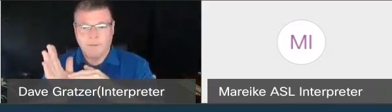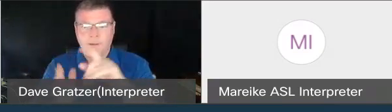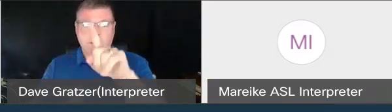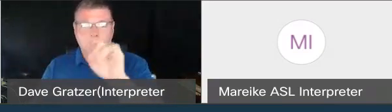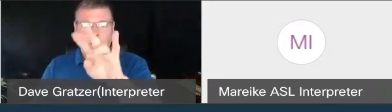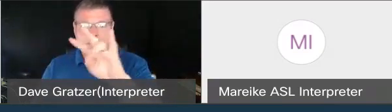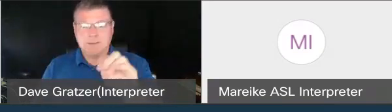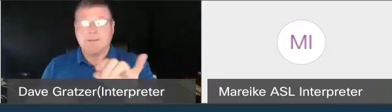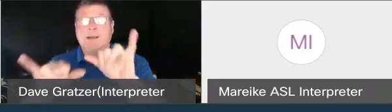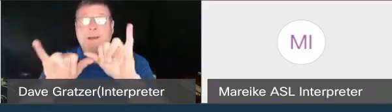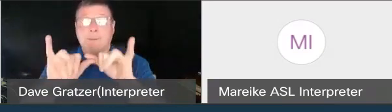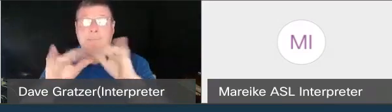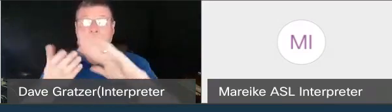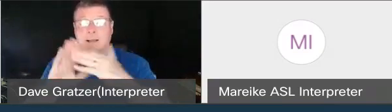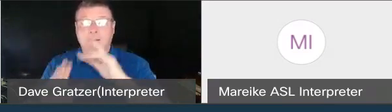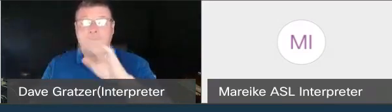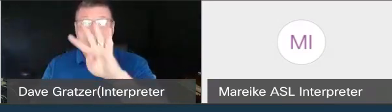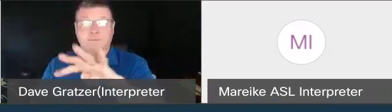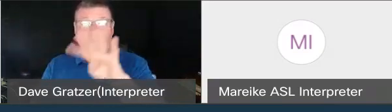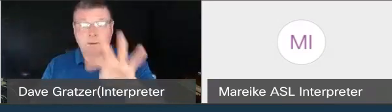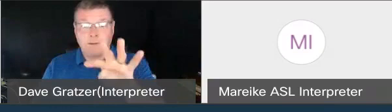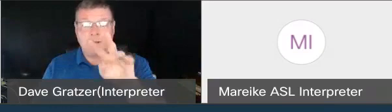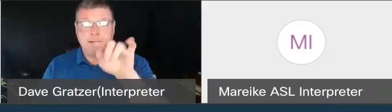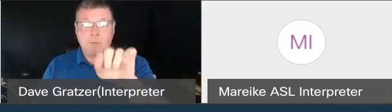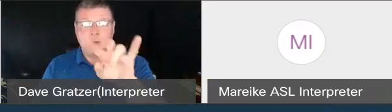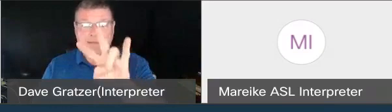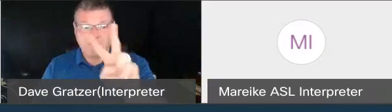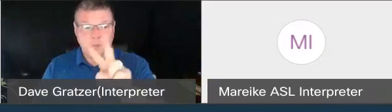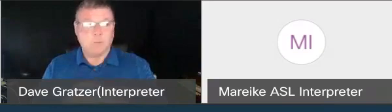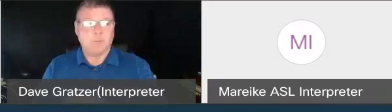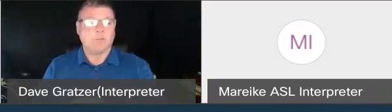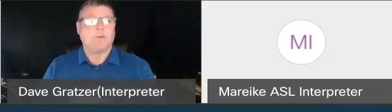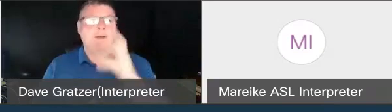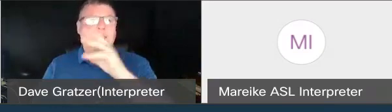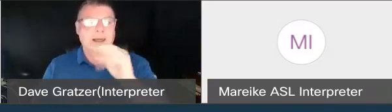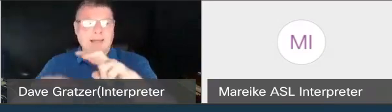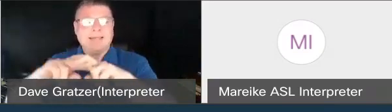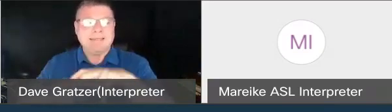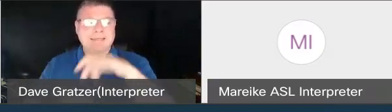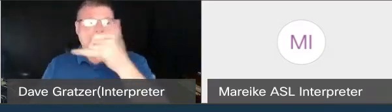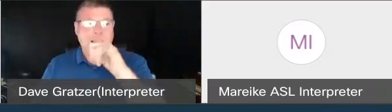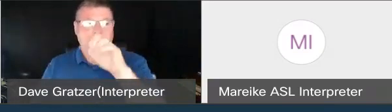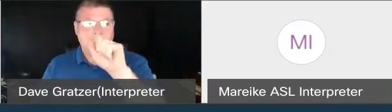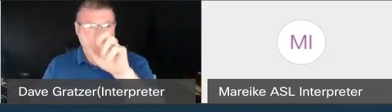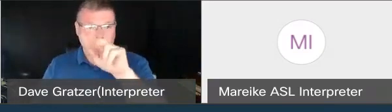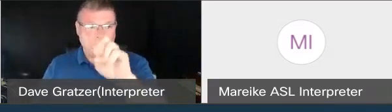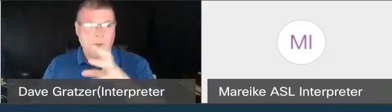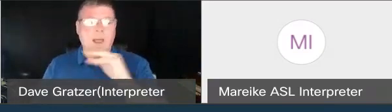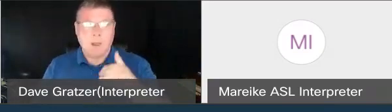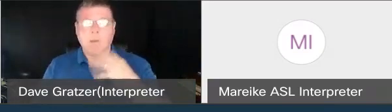The square mileage of the city is 44.72 miles. It is the county seat of Yellowstone County and we're--been experiencing, uh, rapid growth